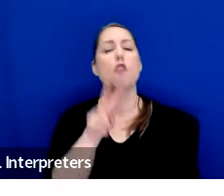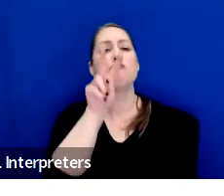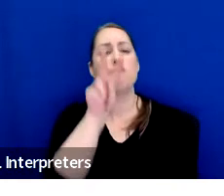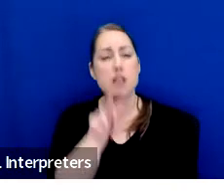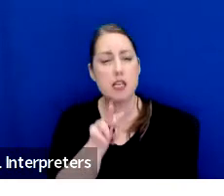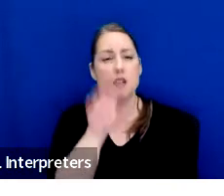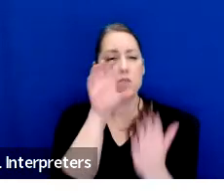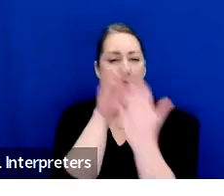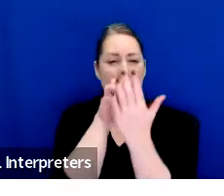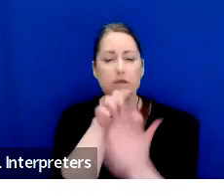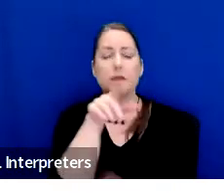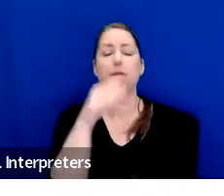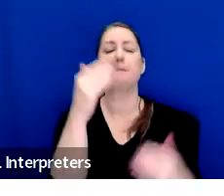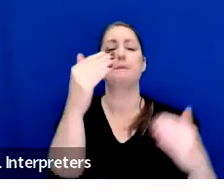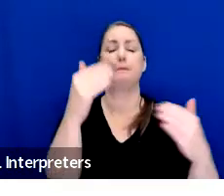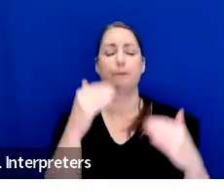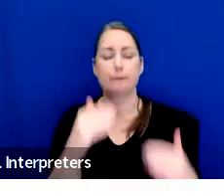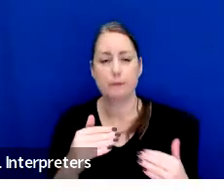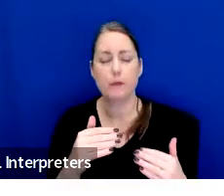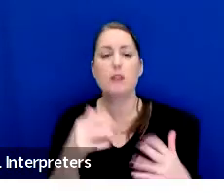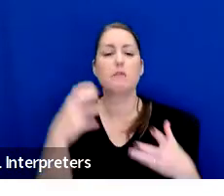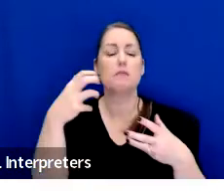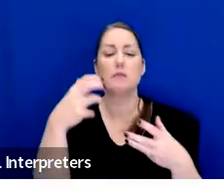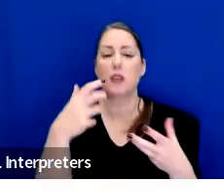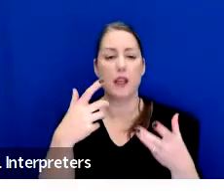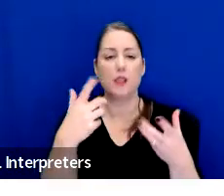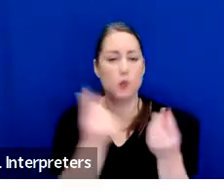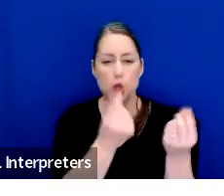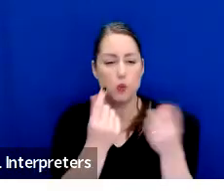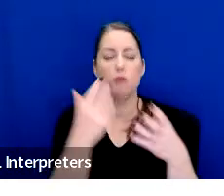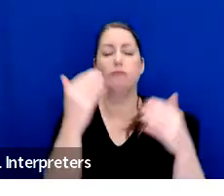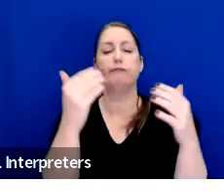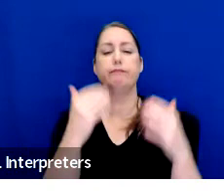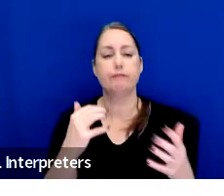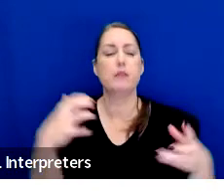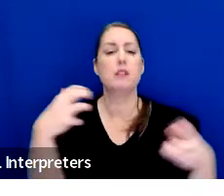so it kind of works a little bit better that way. But it may or may not work for you.